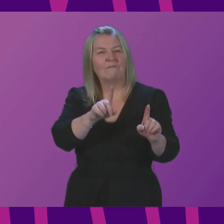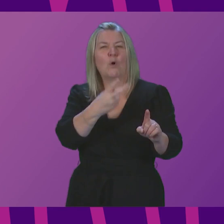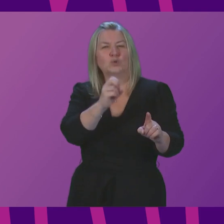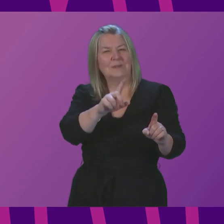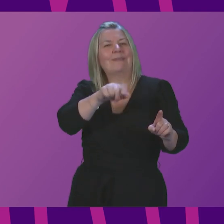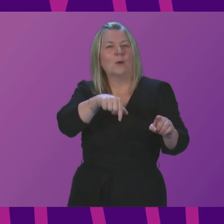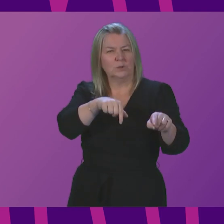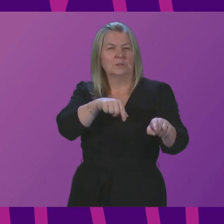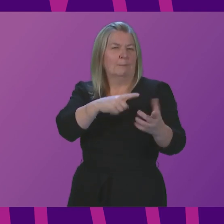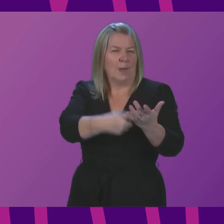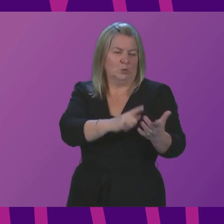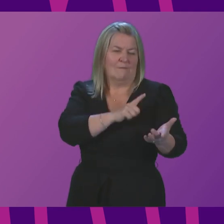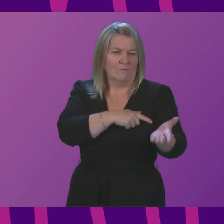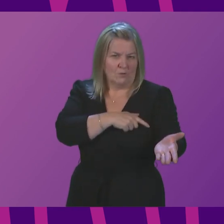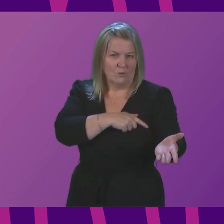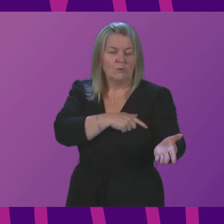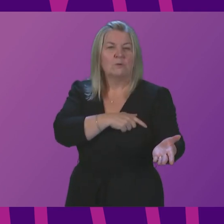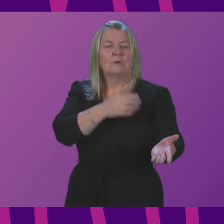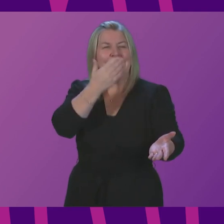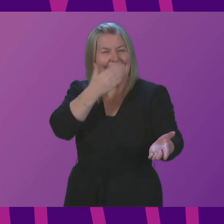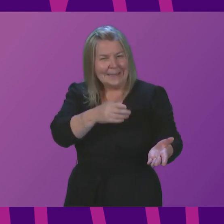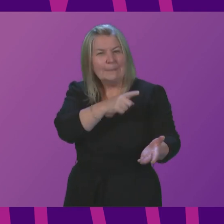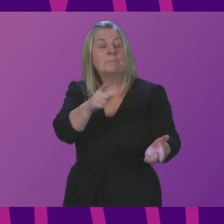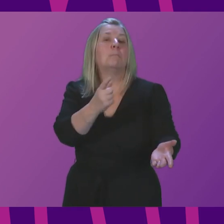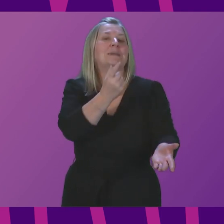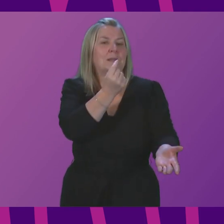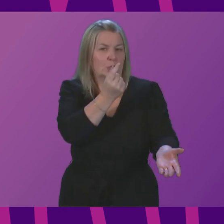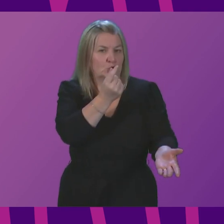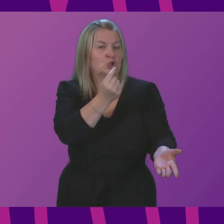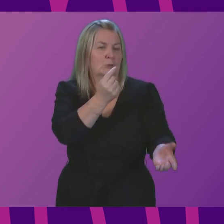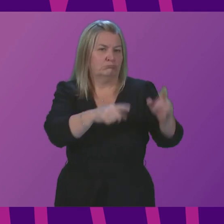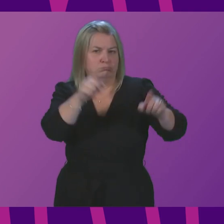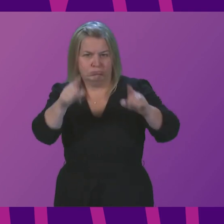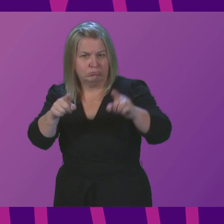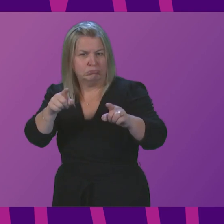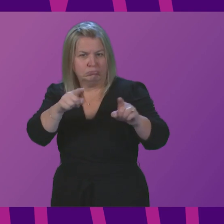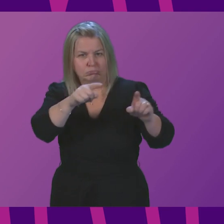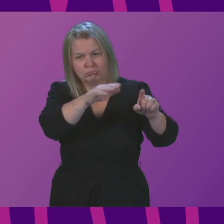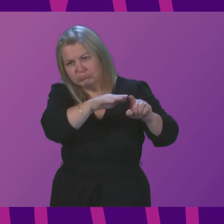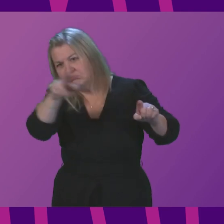was set at that level. There is a possible sentencing range, so the fine could have been